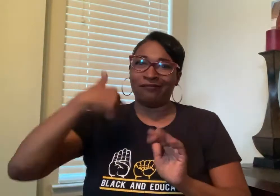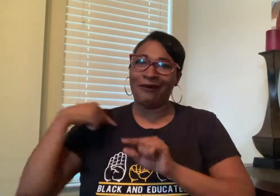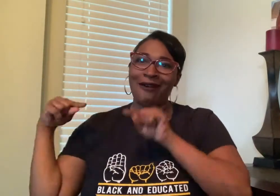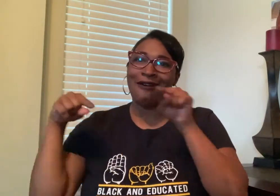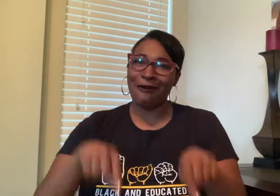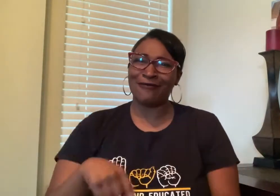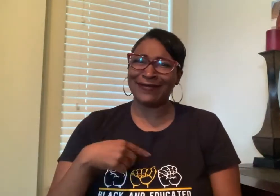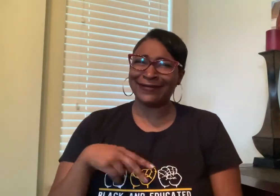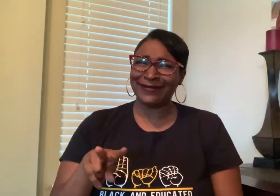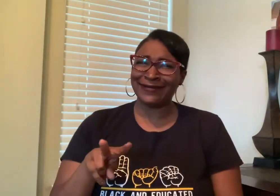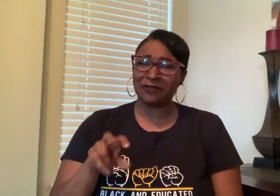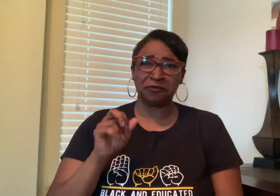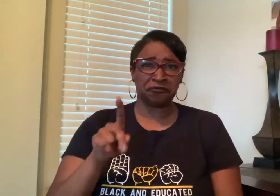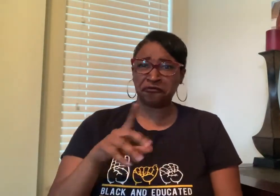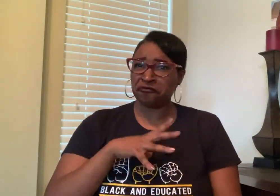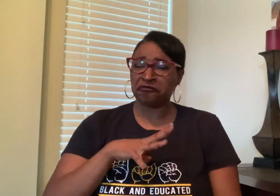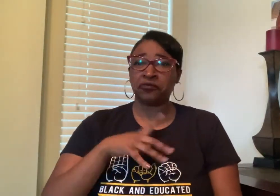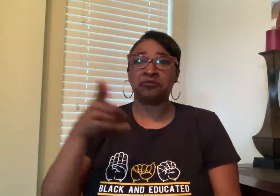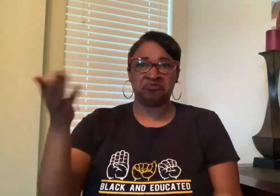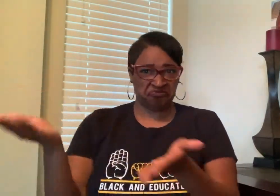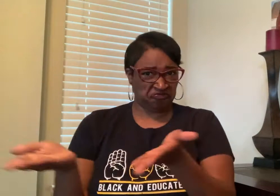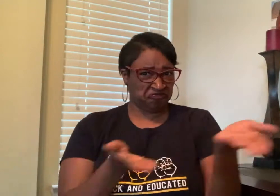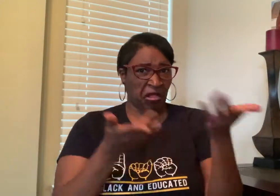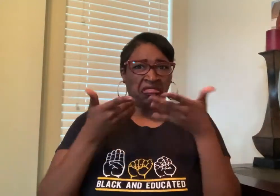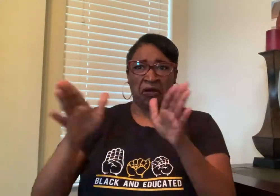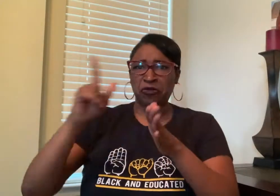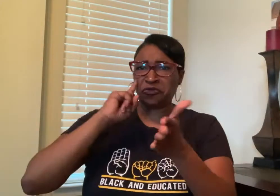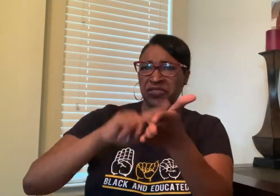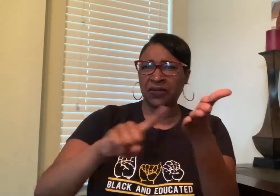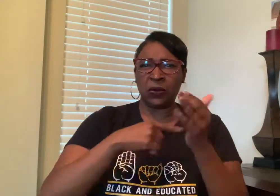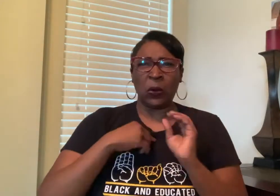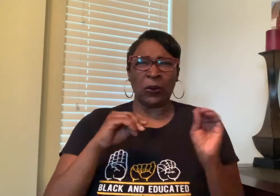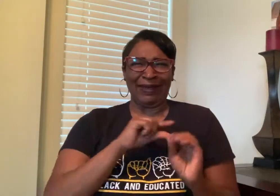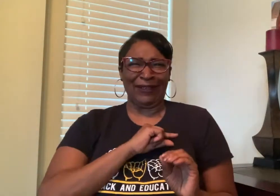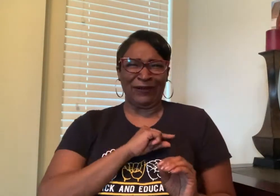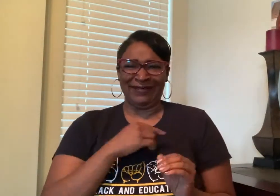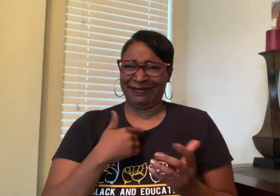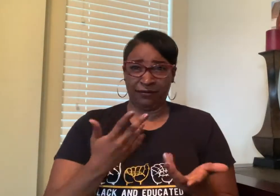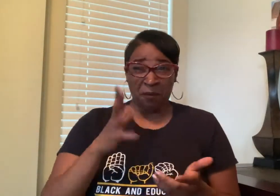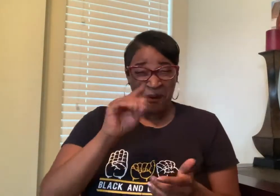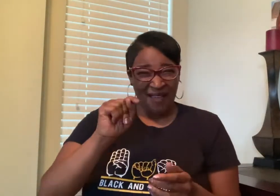I was confused but I was fine with them looking around because I had done nothing wrong.